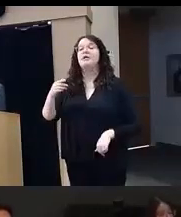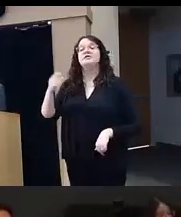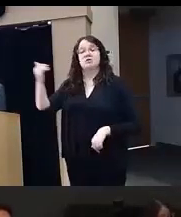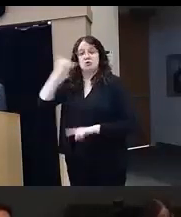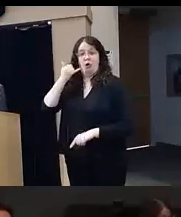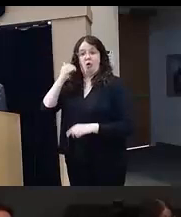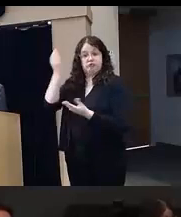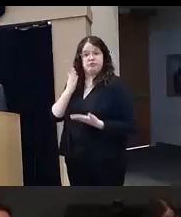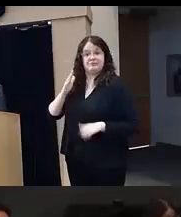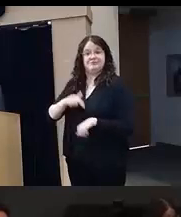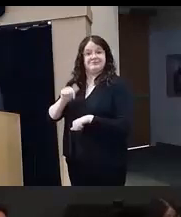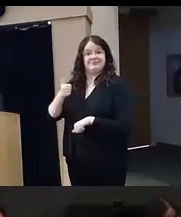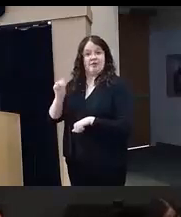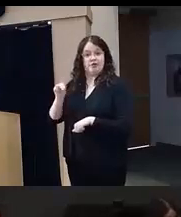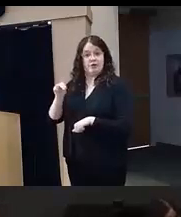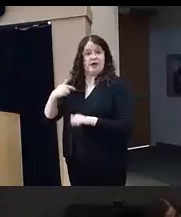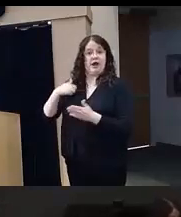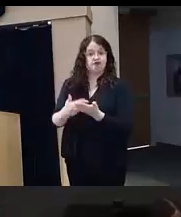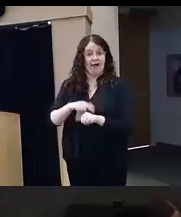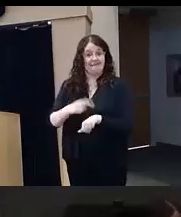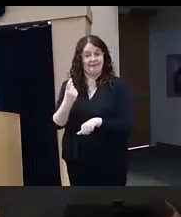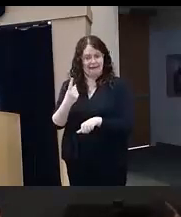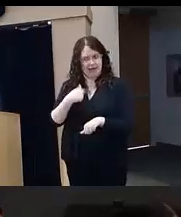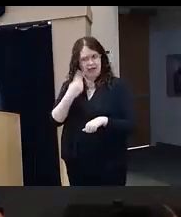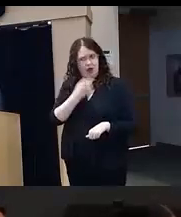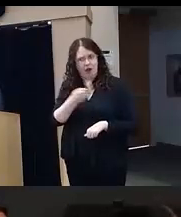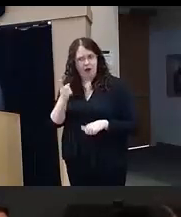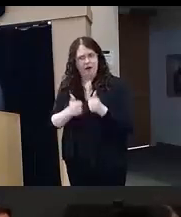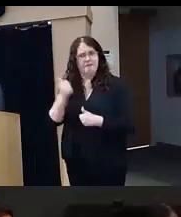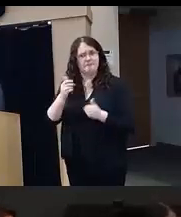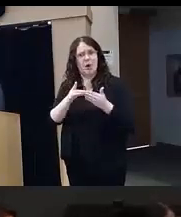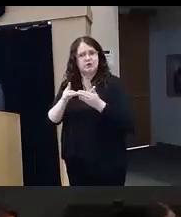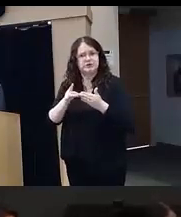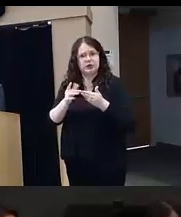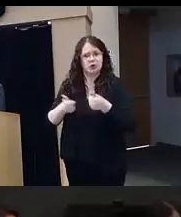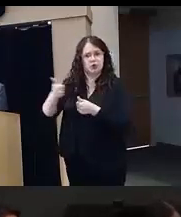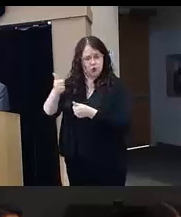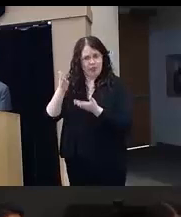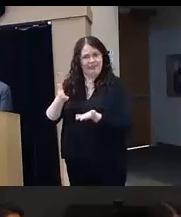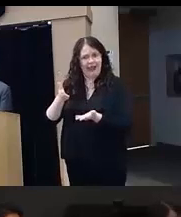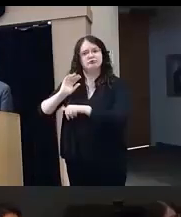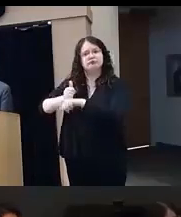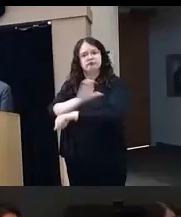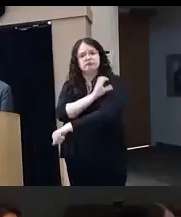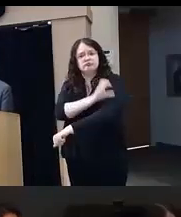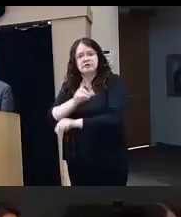actually I saw most of the leadership was already there setting up the clinical Command Center uh